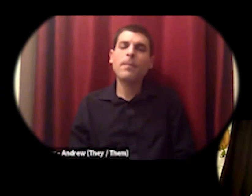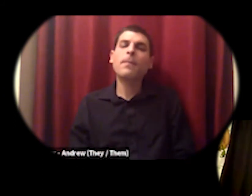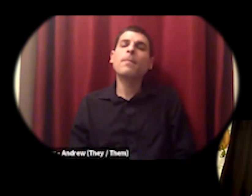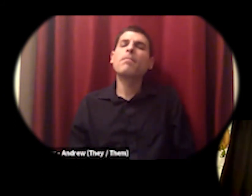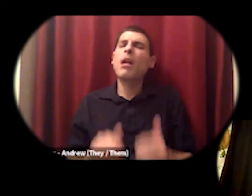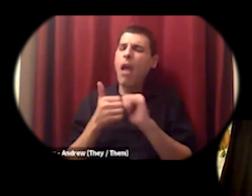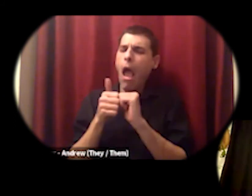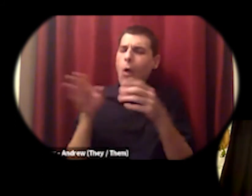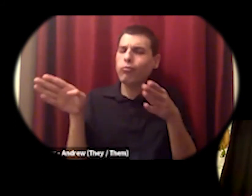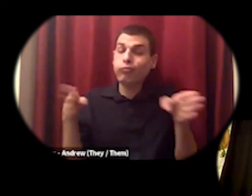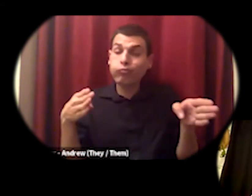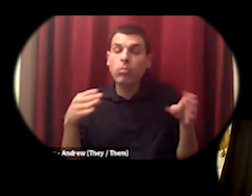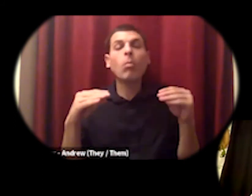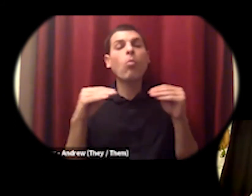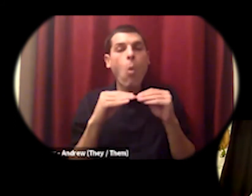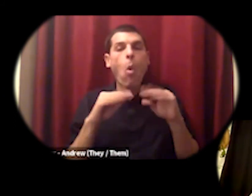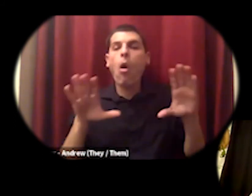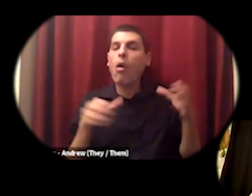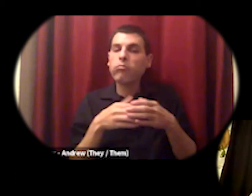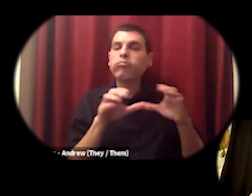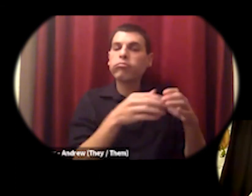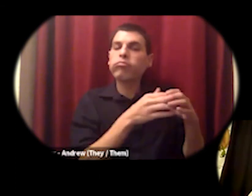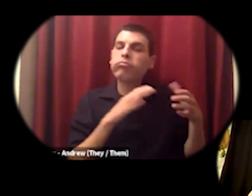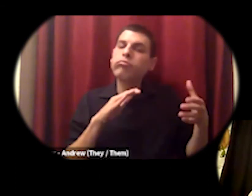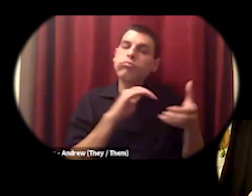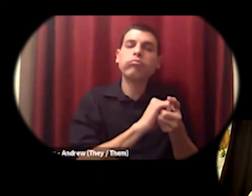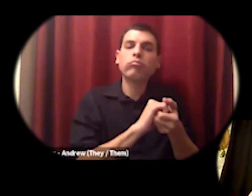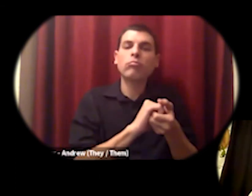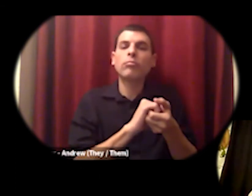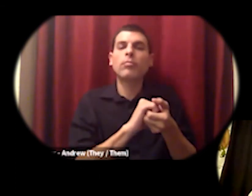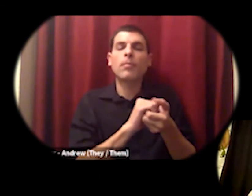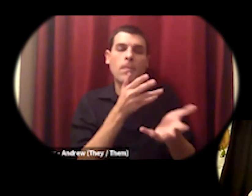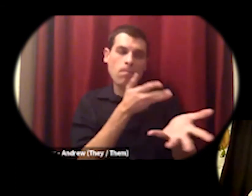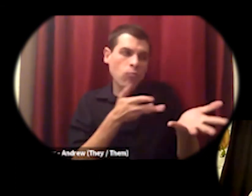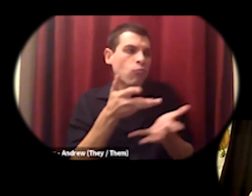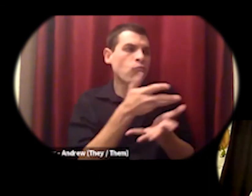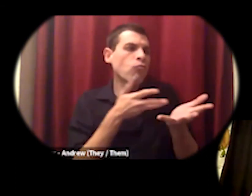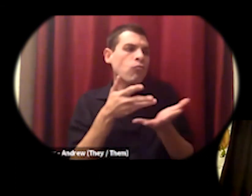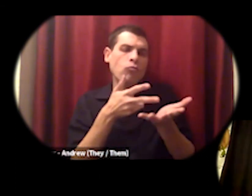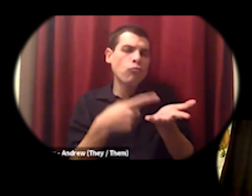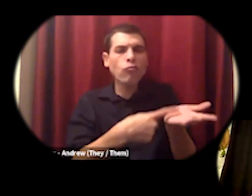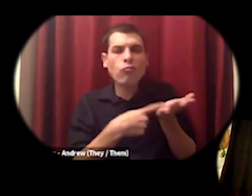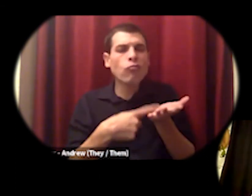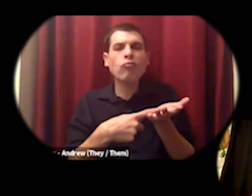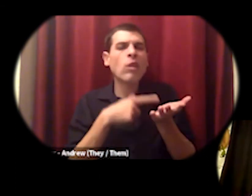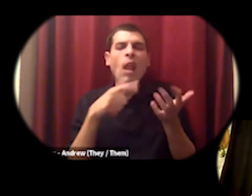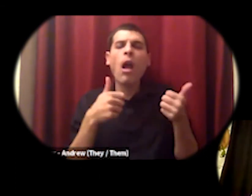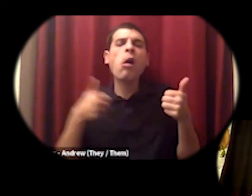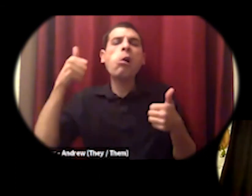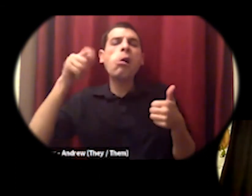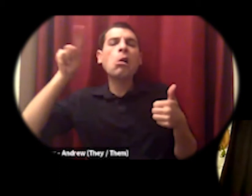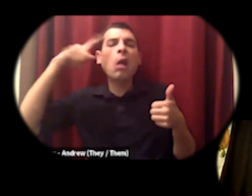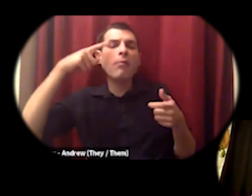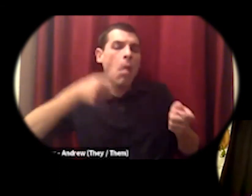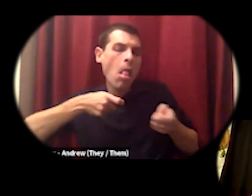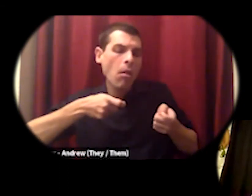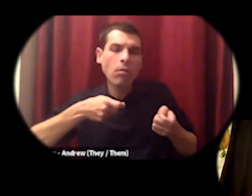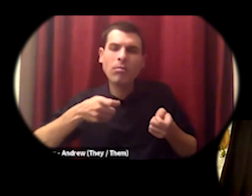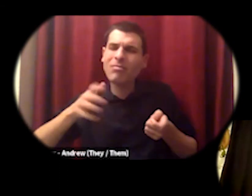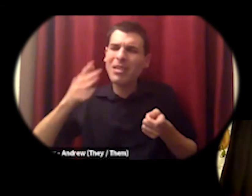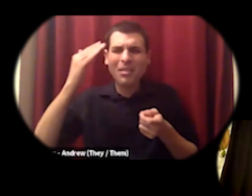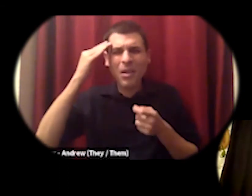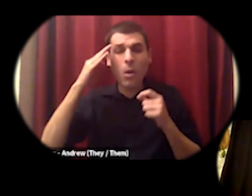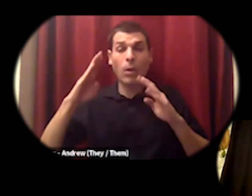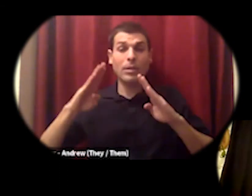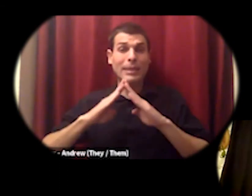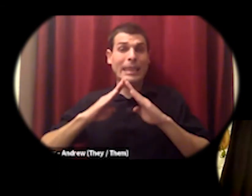governance you know which cities are corporations towns are corporations states are corporations